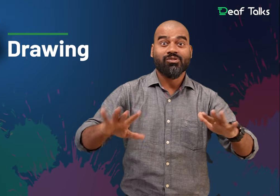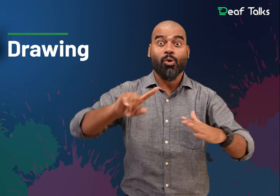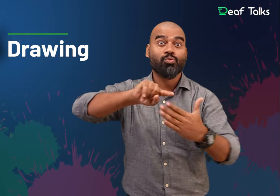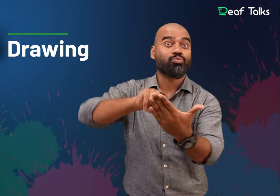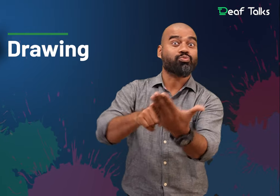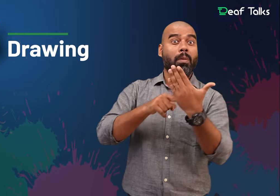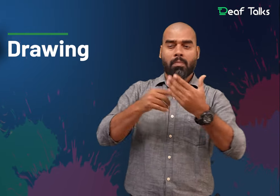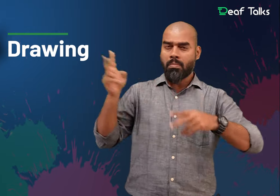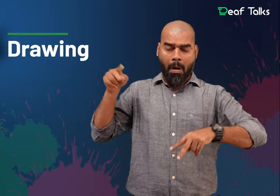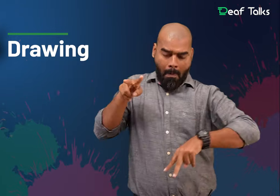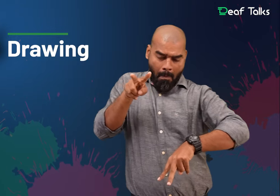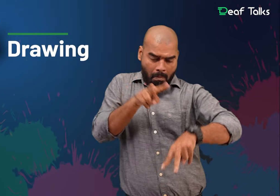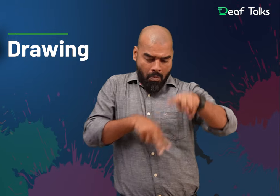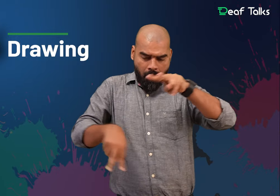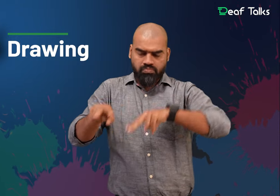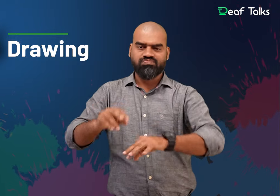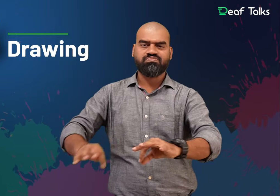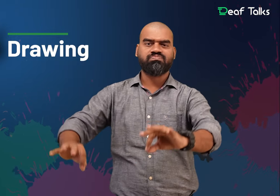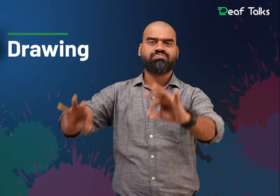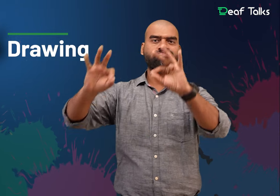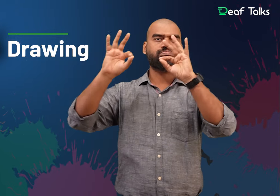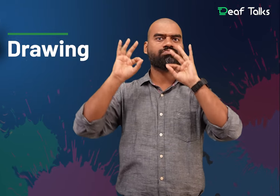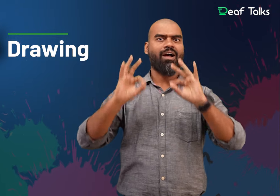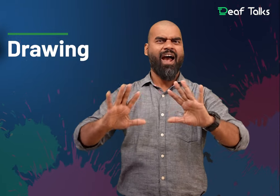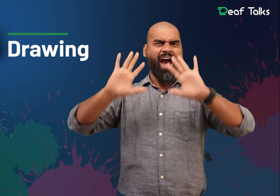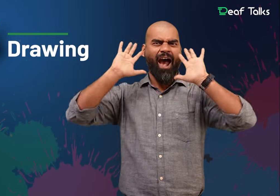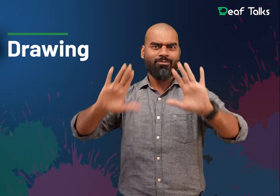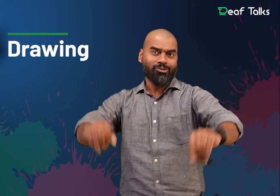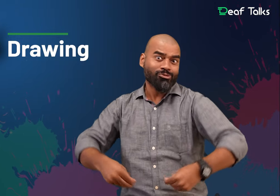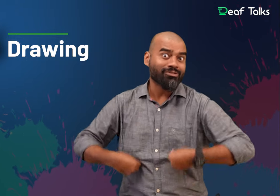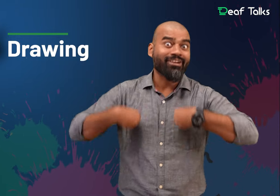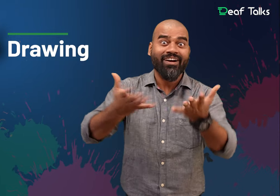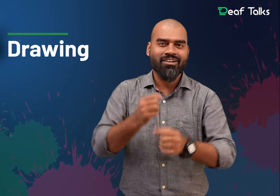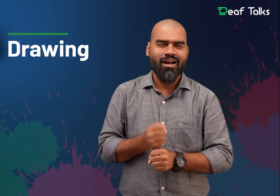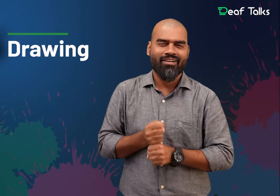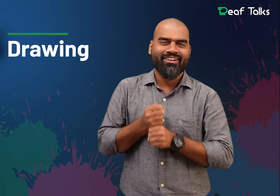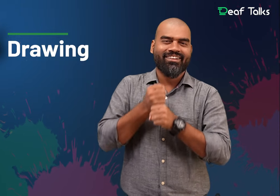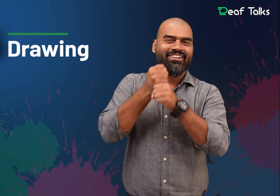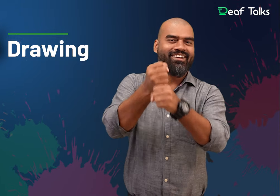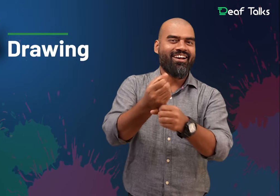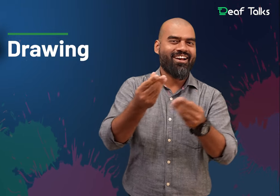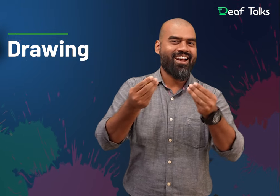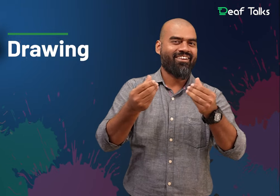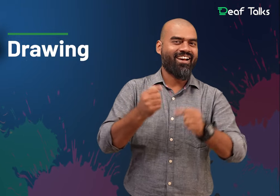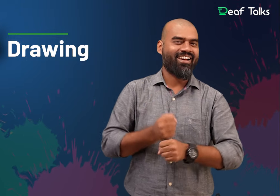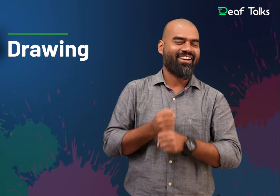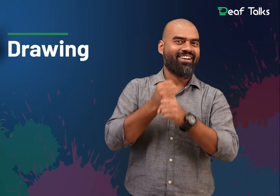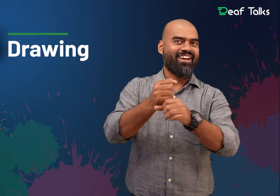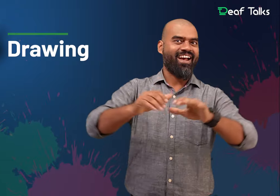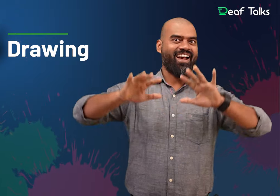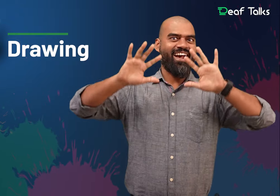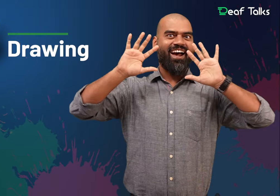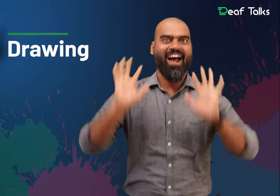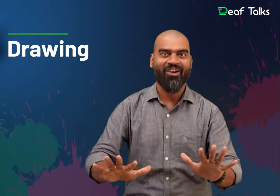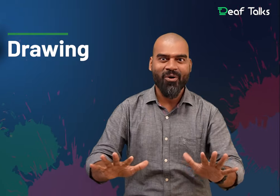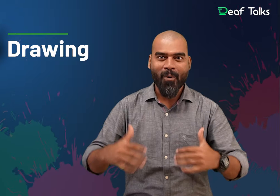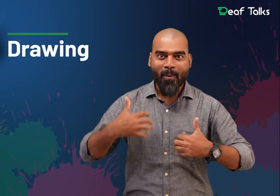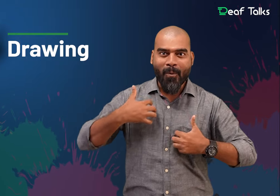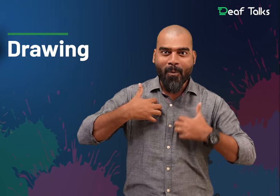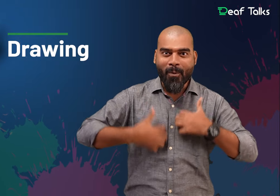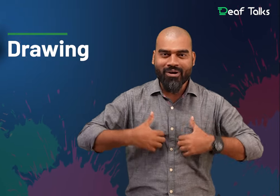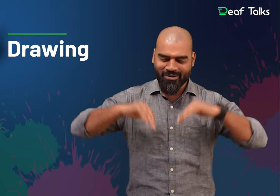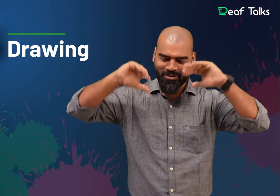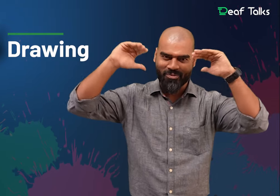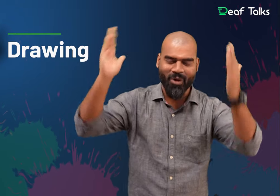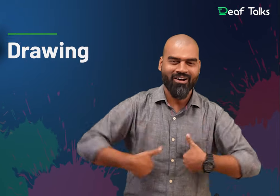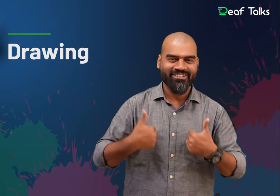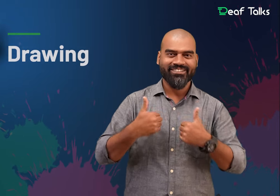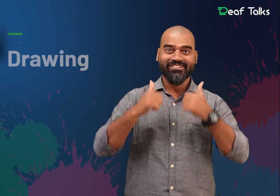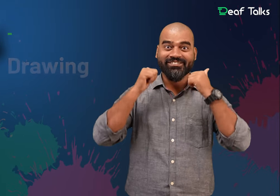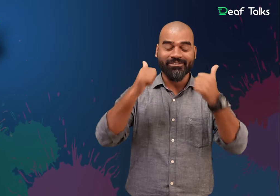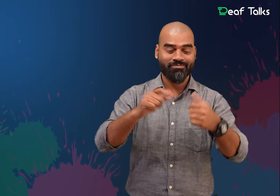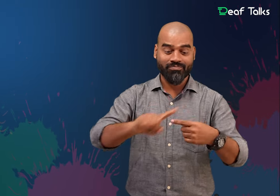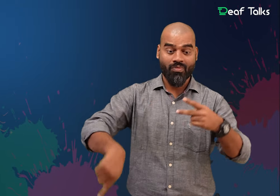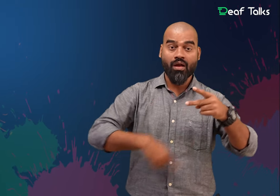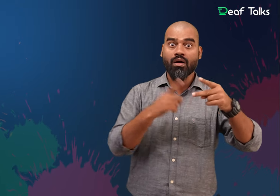Show off your artistic skills and win cash prizes for the best drawings in each category.